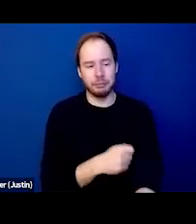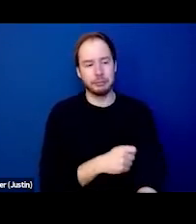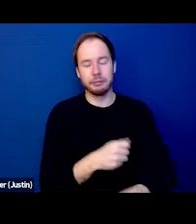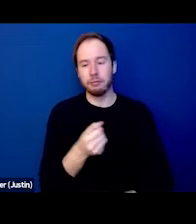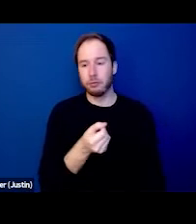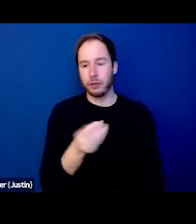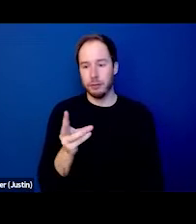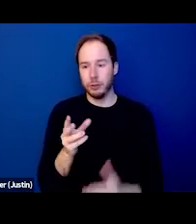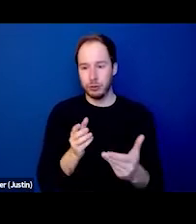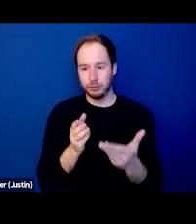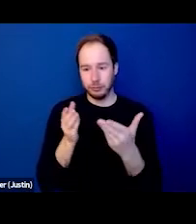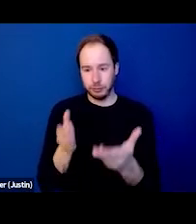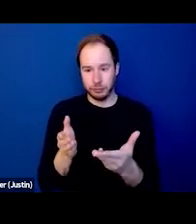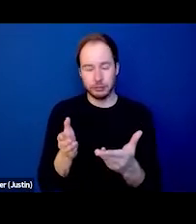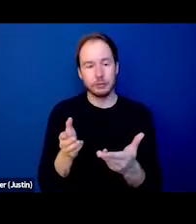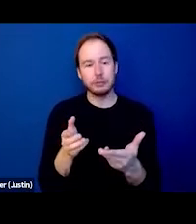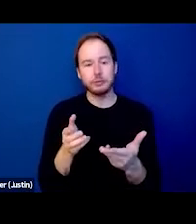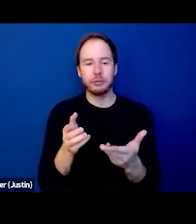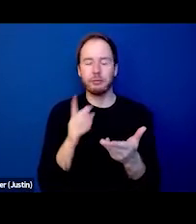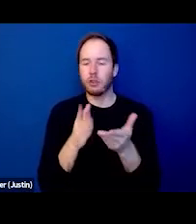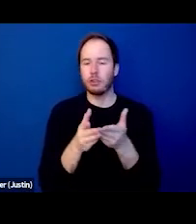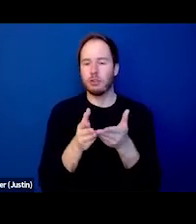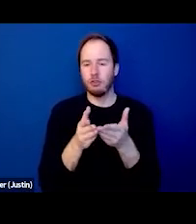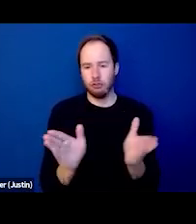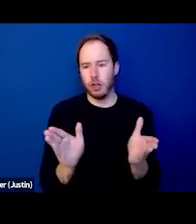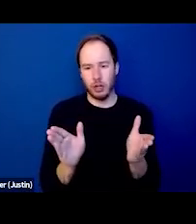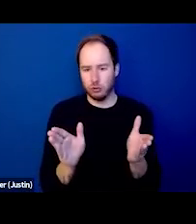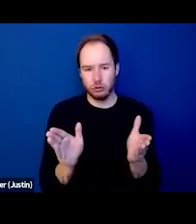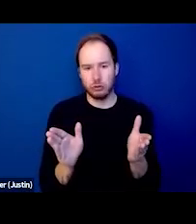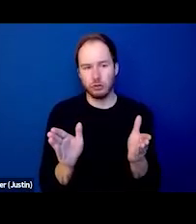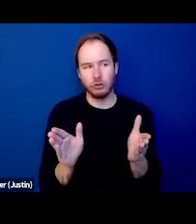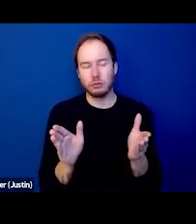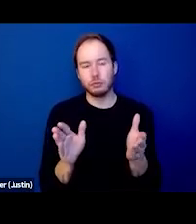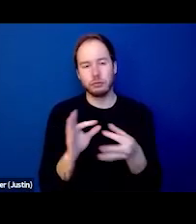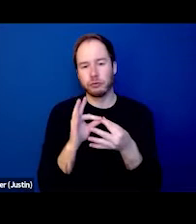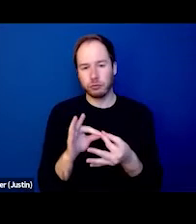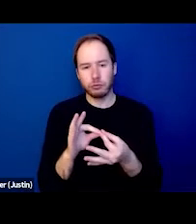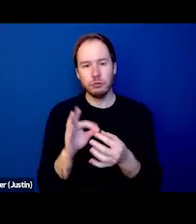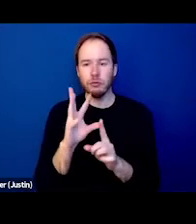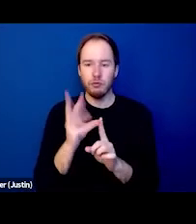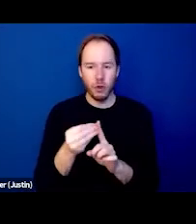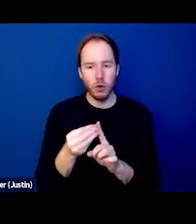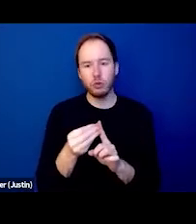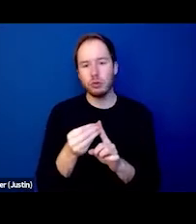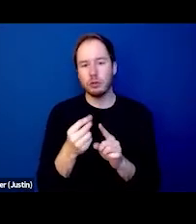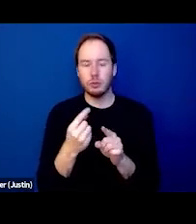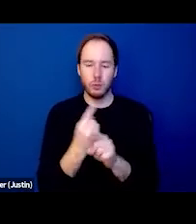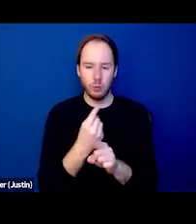These are generalizations about culturally appropriate engagement